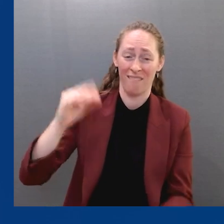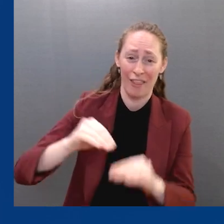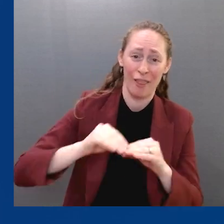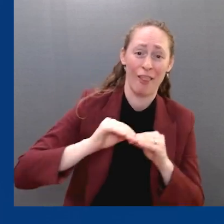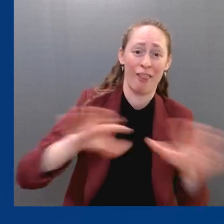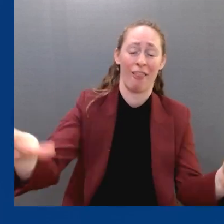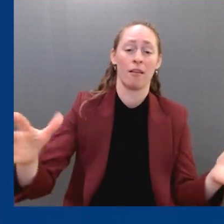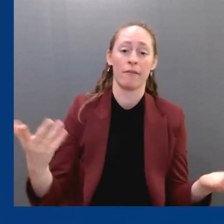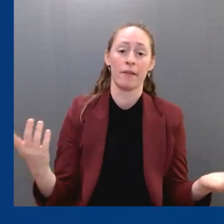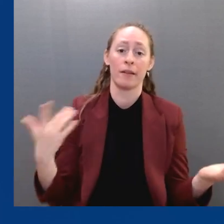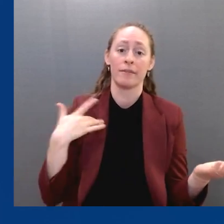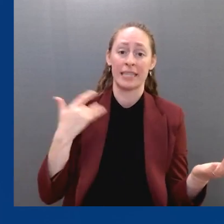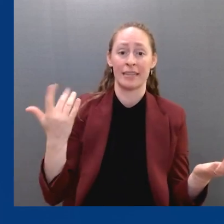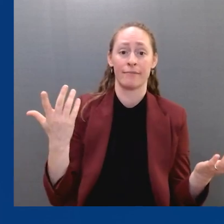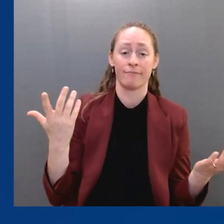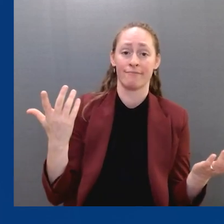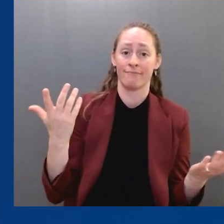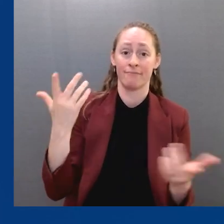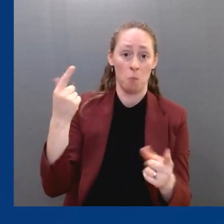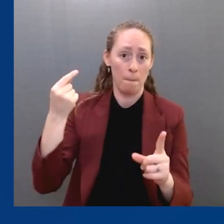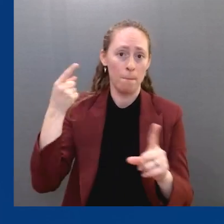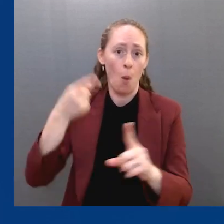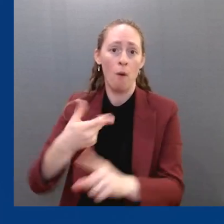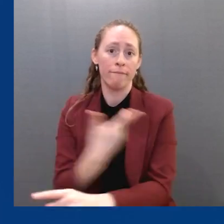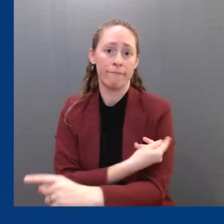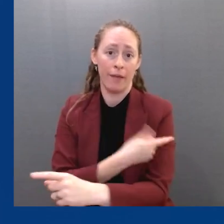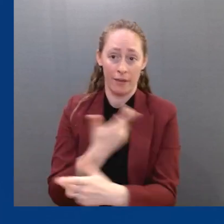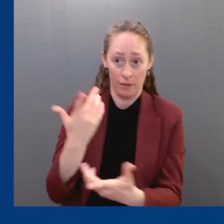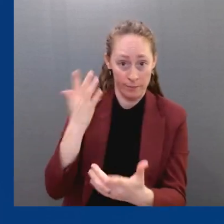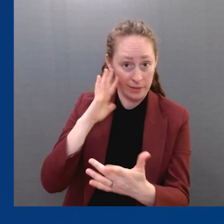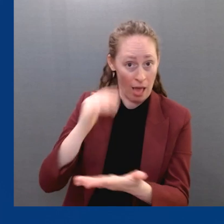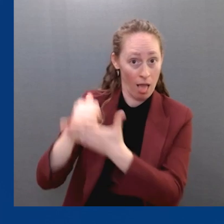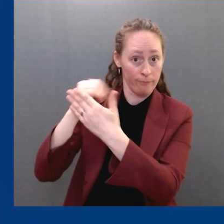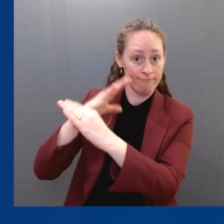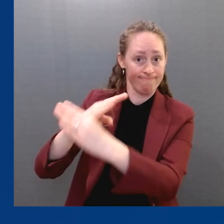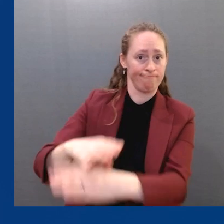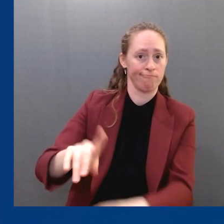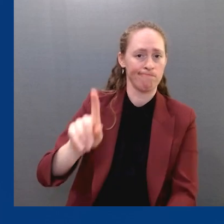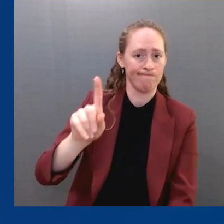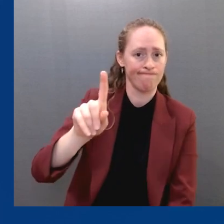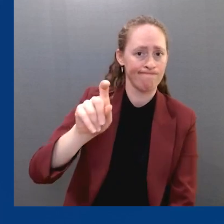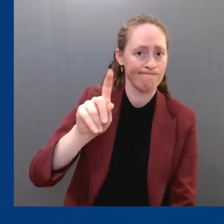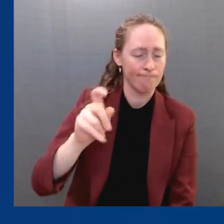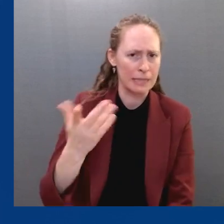too to still do so even post infection? Dr. Jha: It's a great question and I think there are two parts of it in my mind,